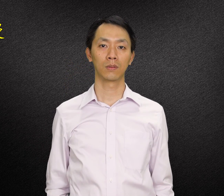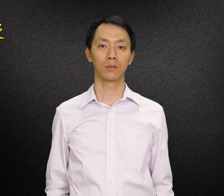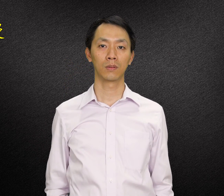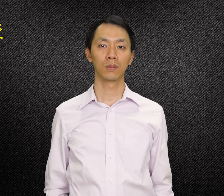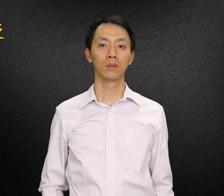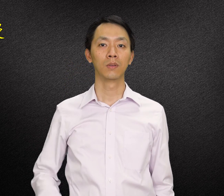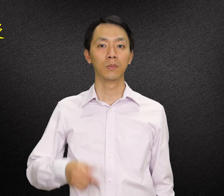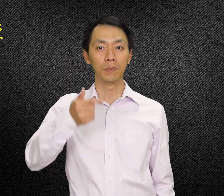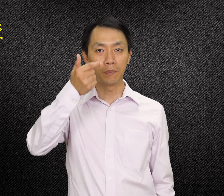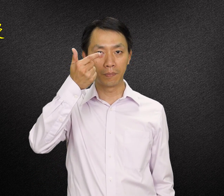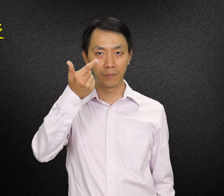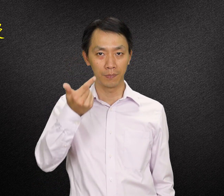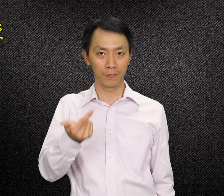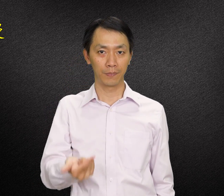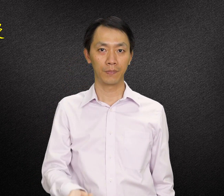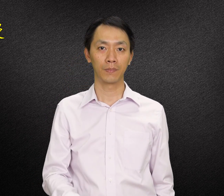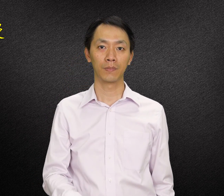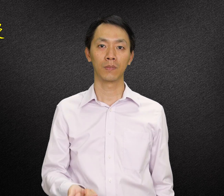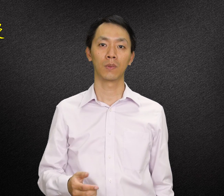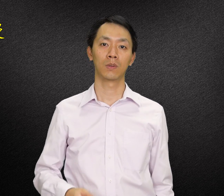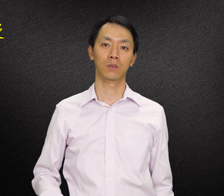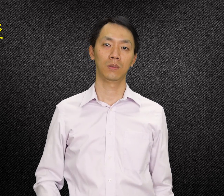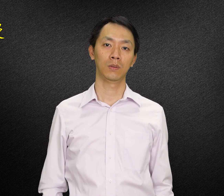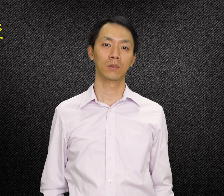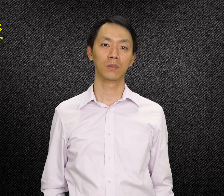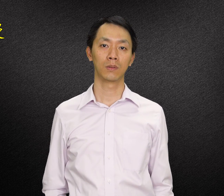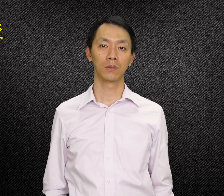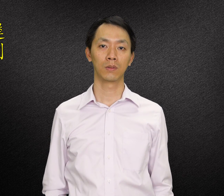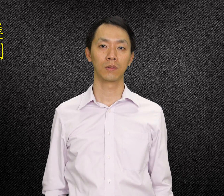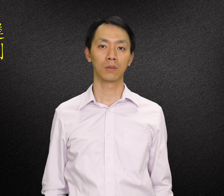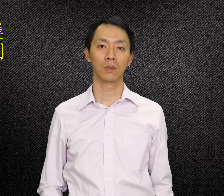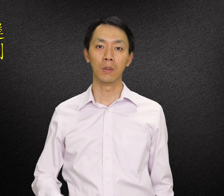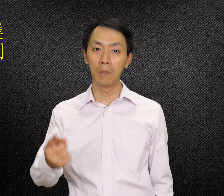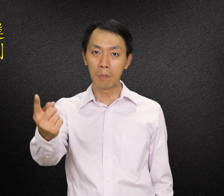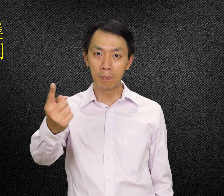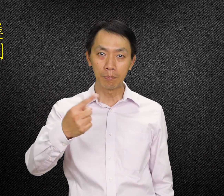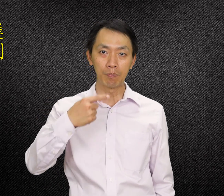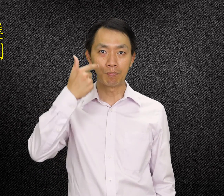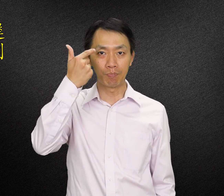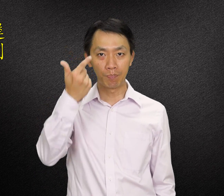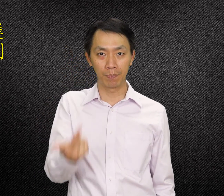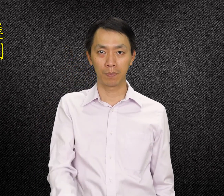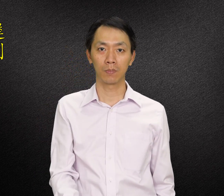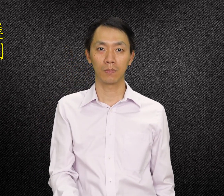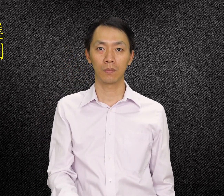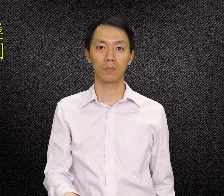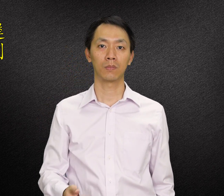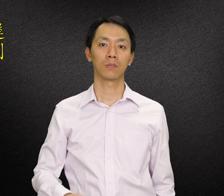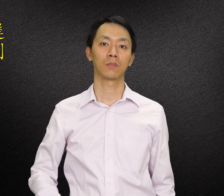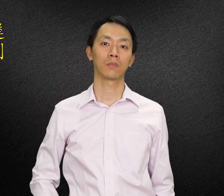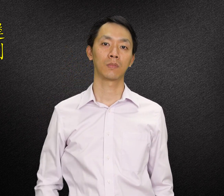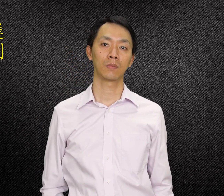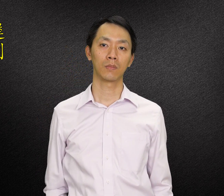slow late (come + slow)